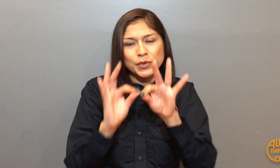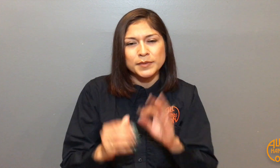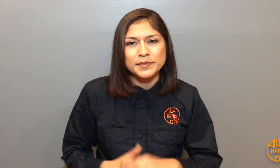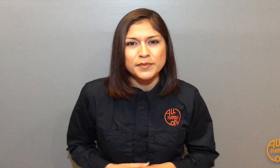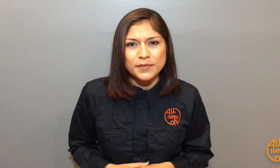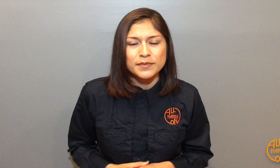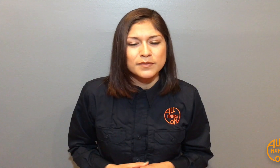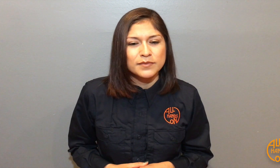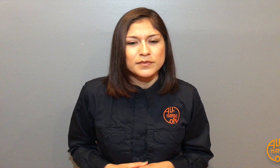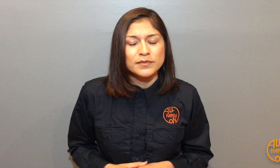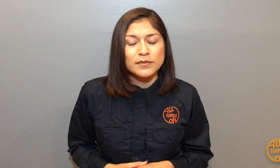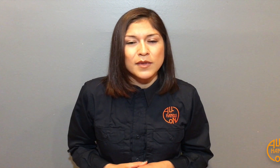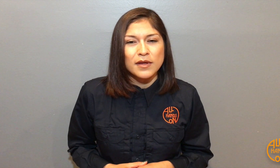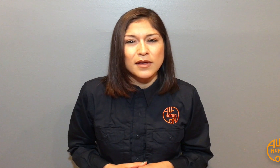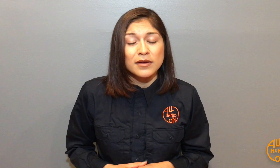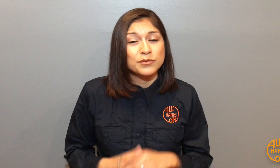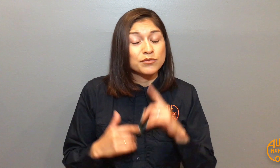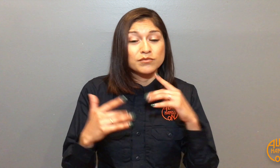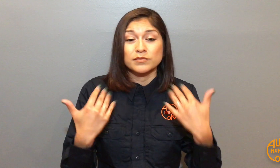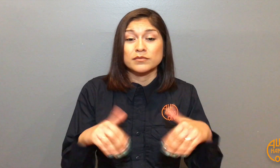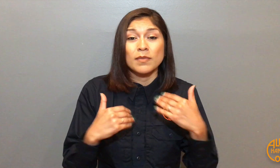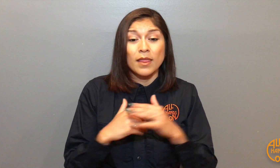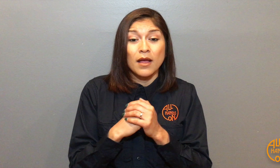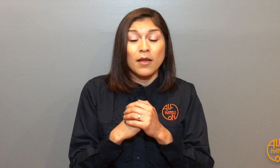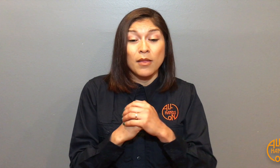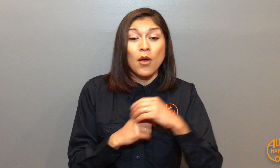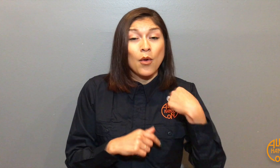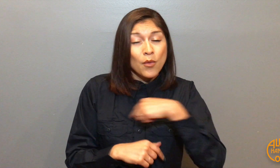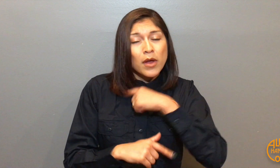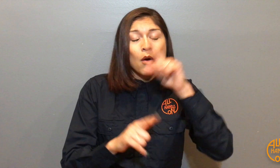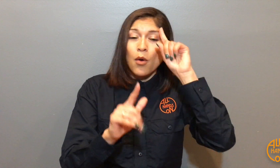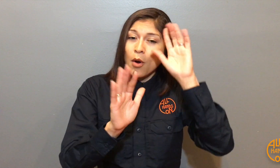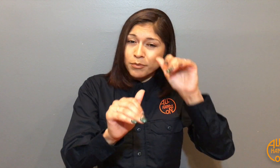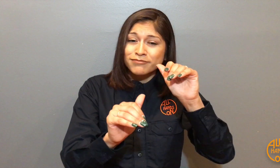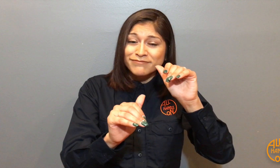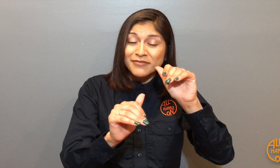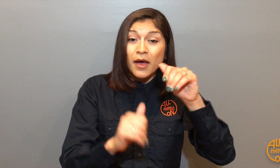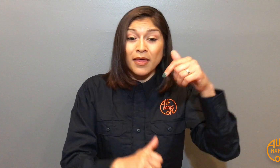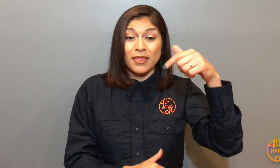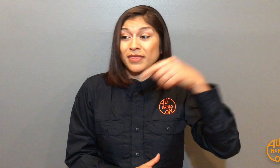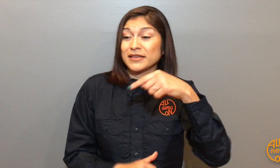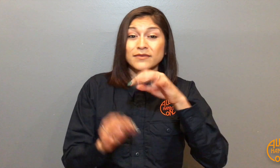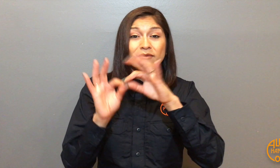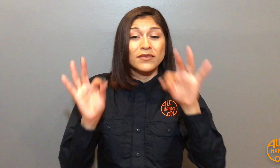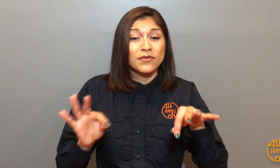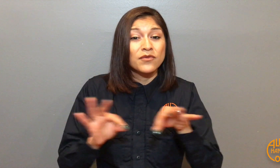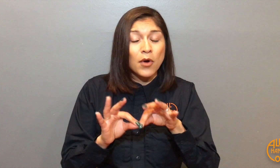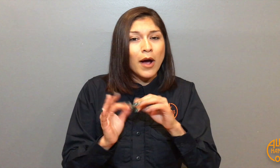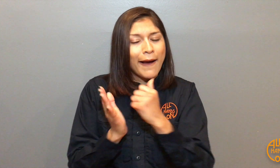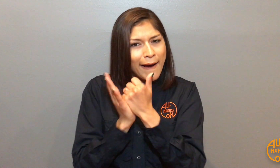crucial component to health care we hope that this medical form assists